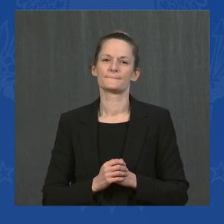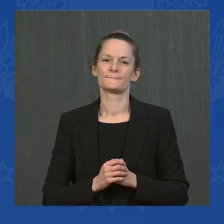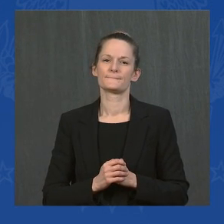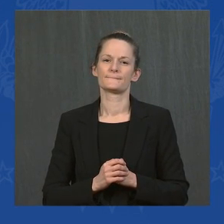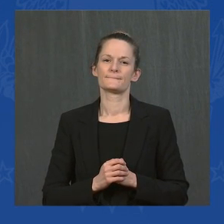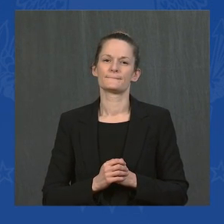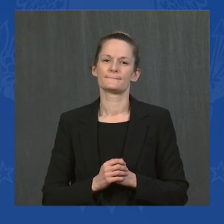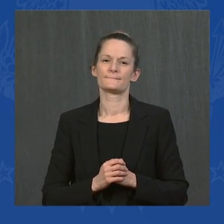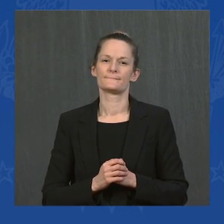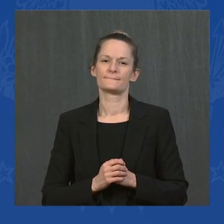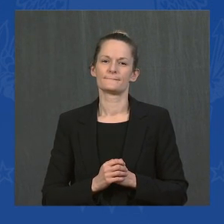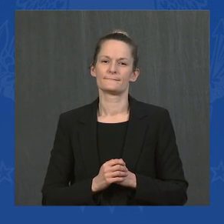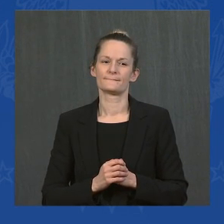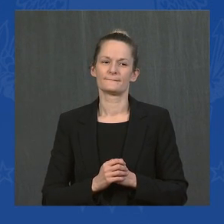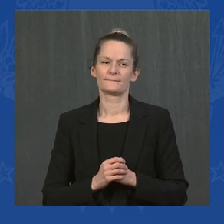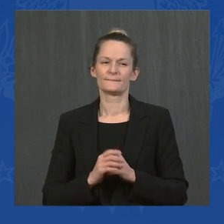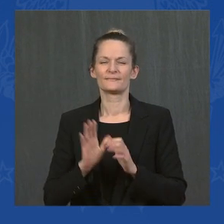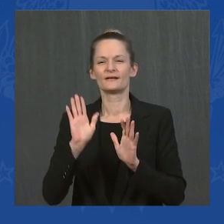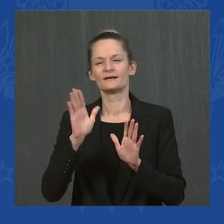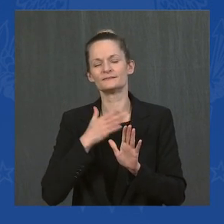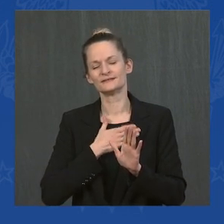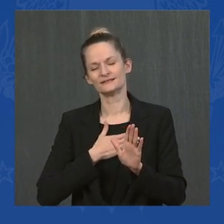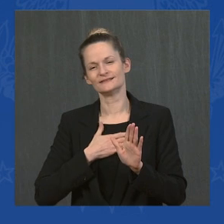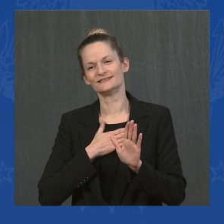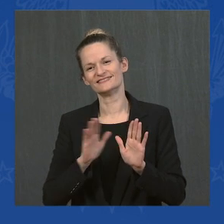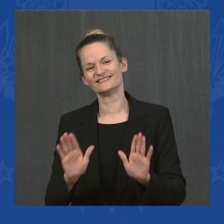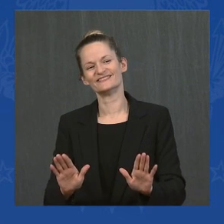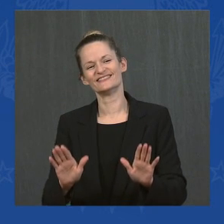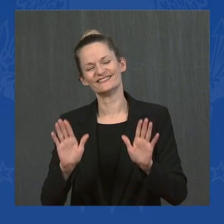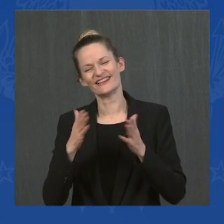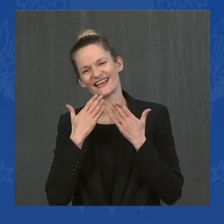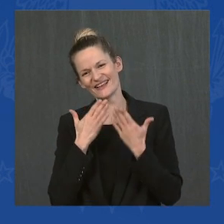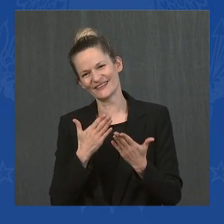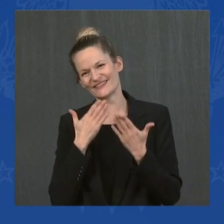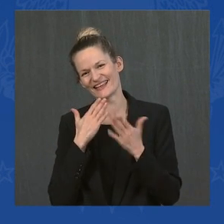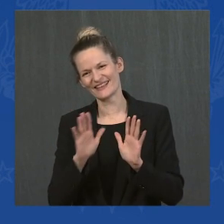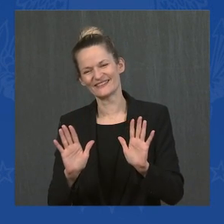The President: Jocelyn, thank you. Please. Please, please, please. Thank you, Jocelyn.